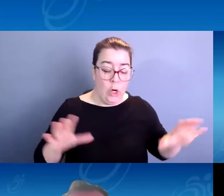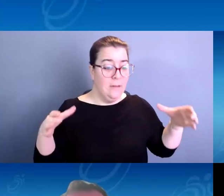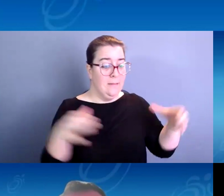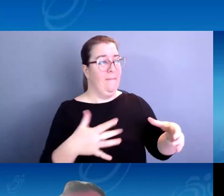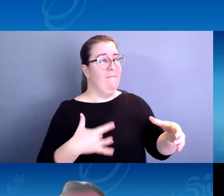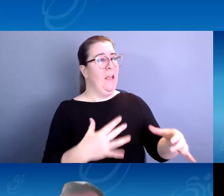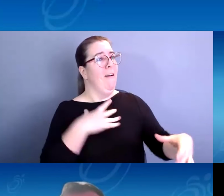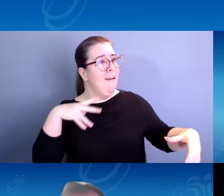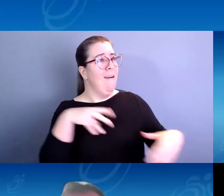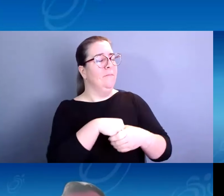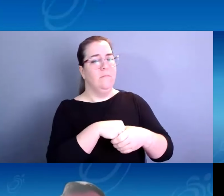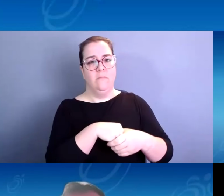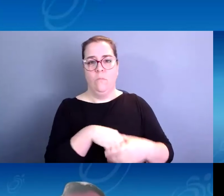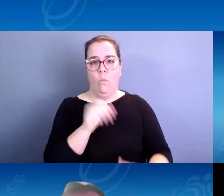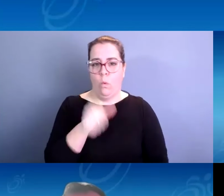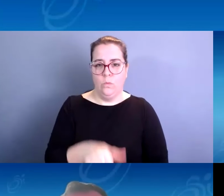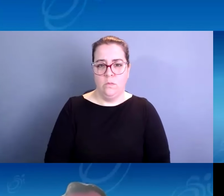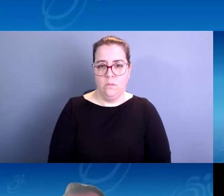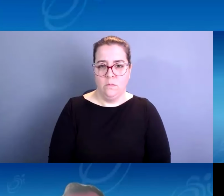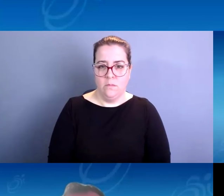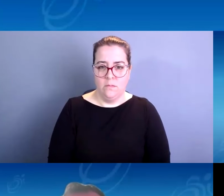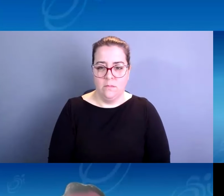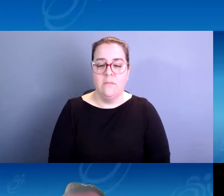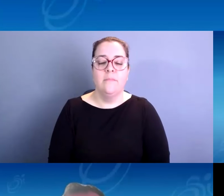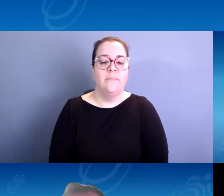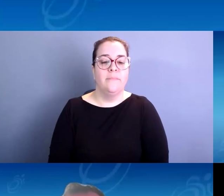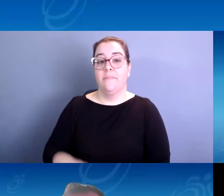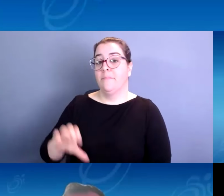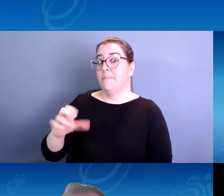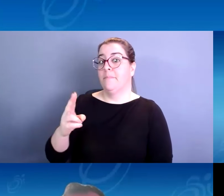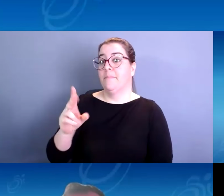That is a fantastic point to it. It really is about the why not?